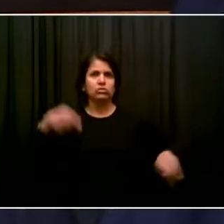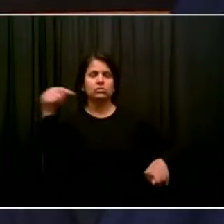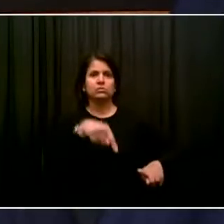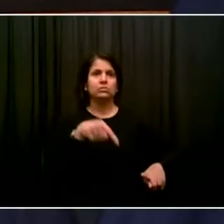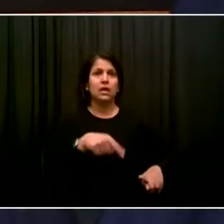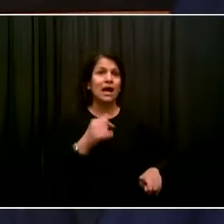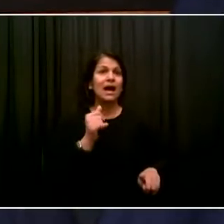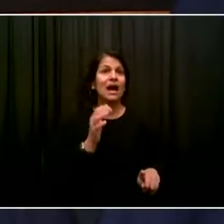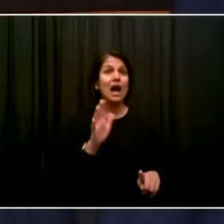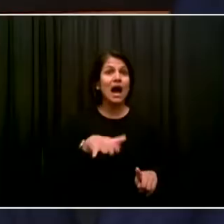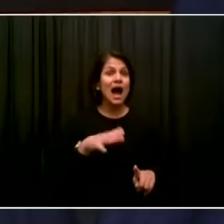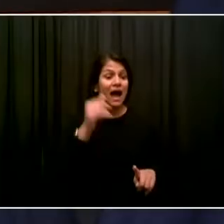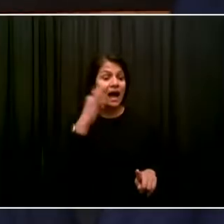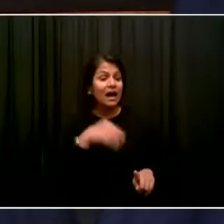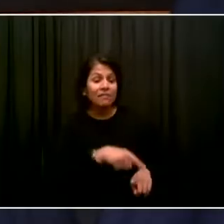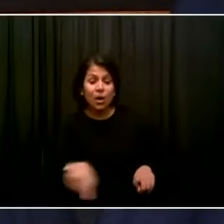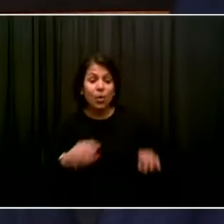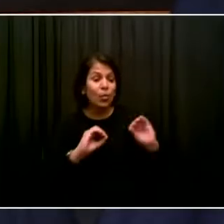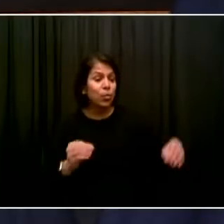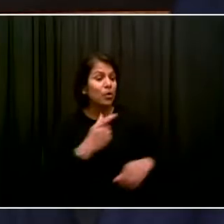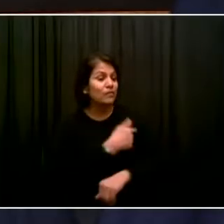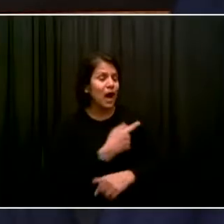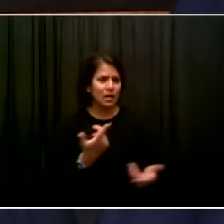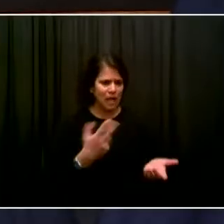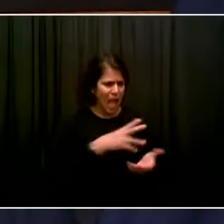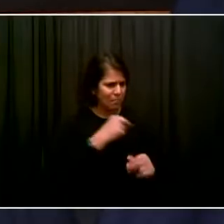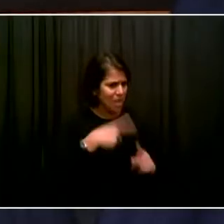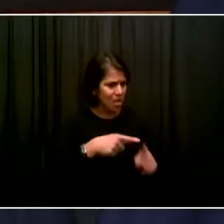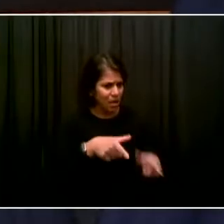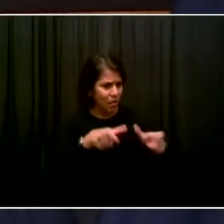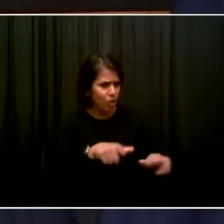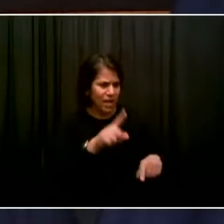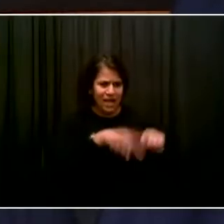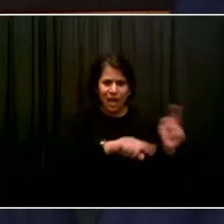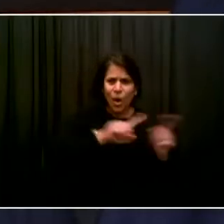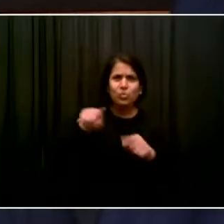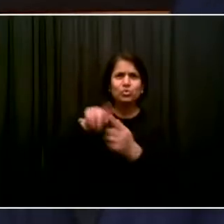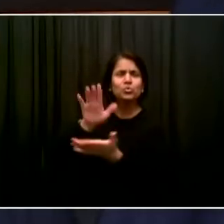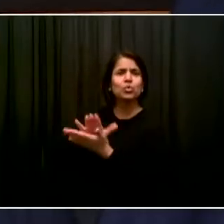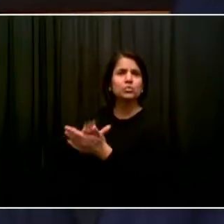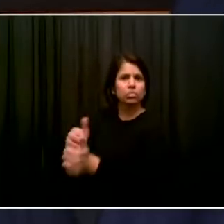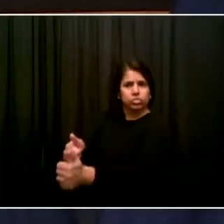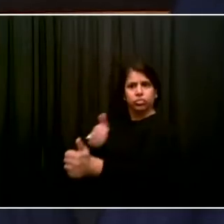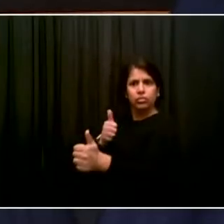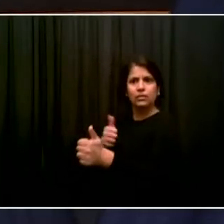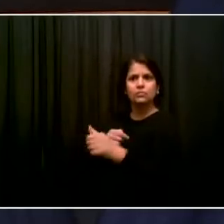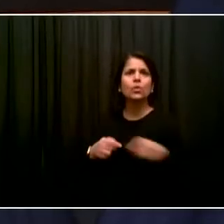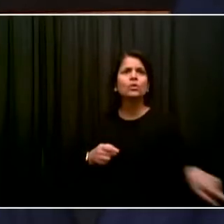WE CAN NARROW IN AND TARGET THEM